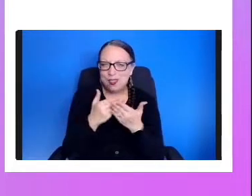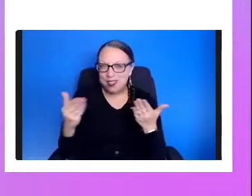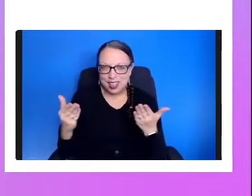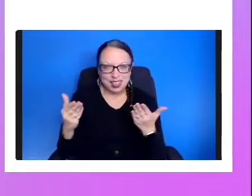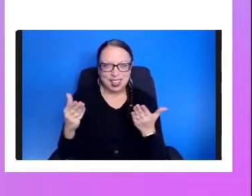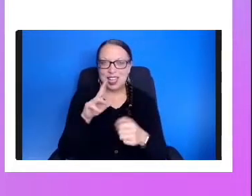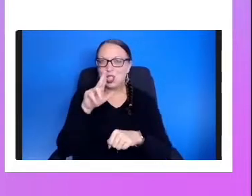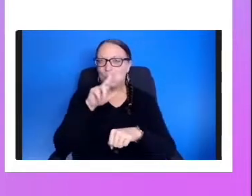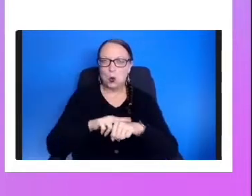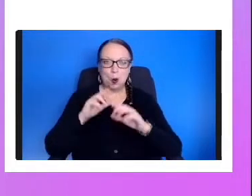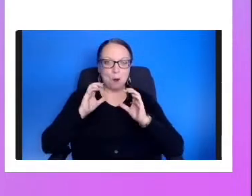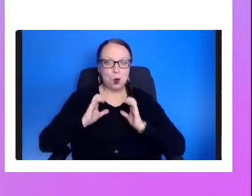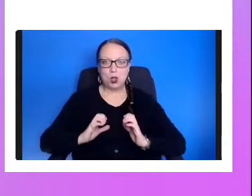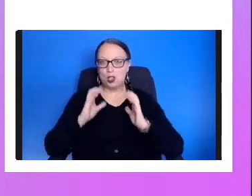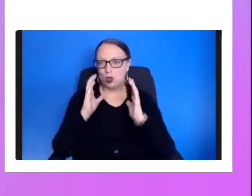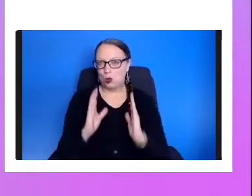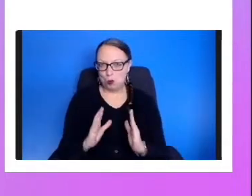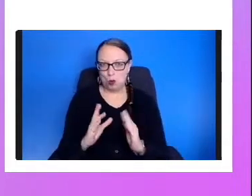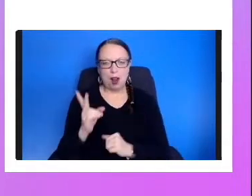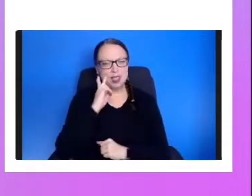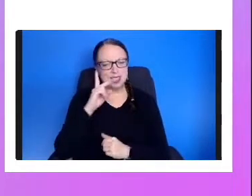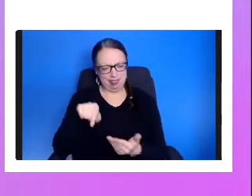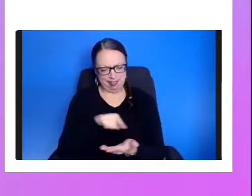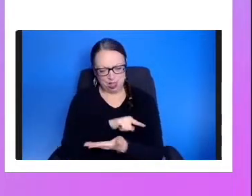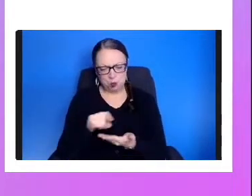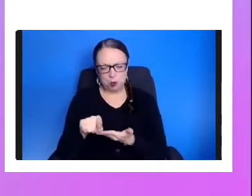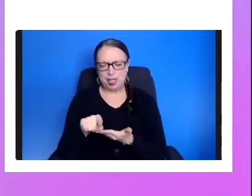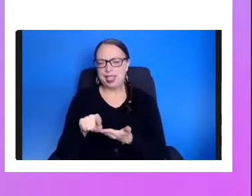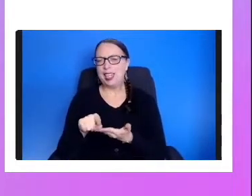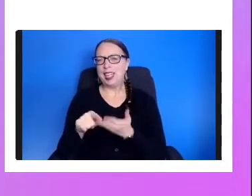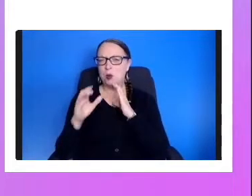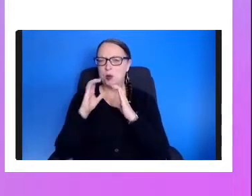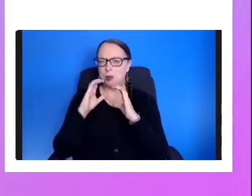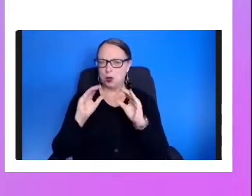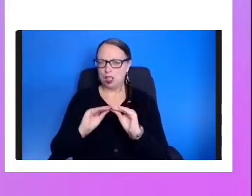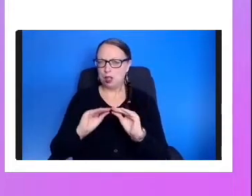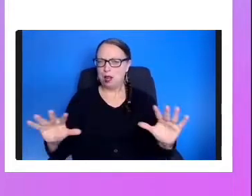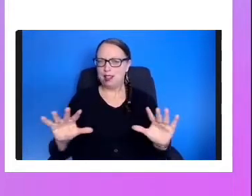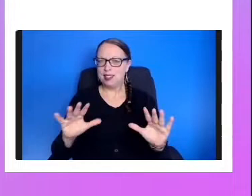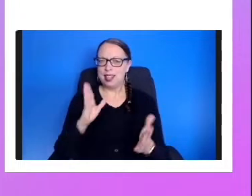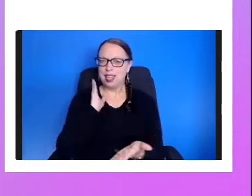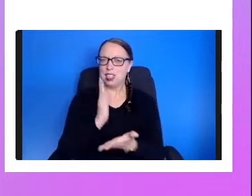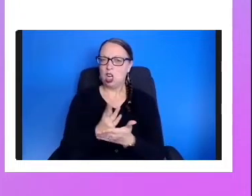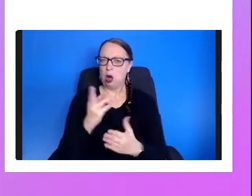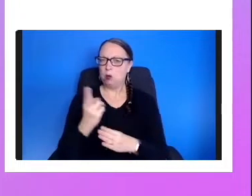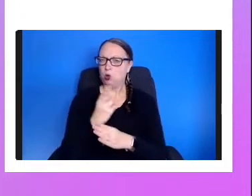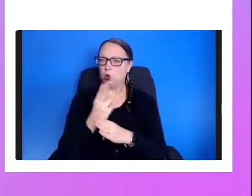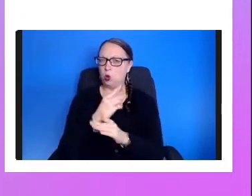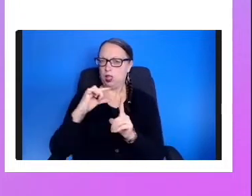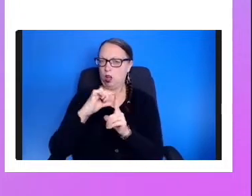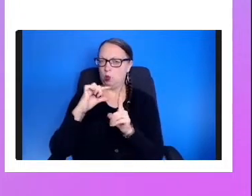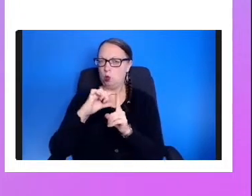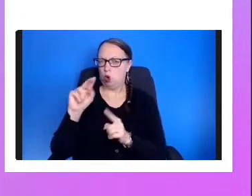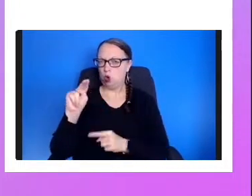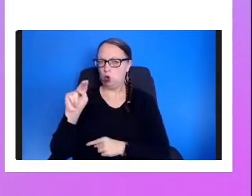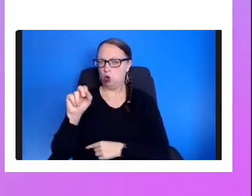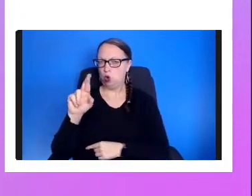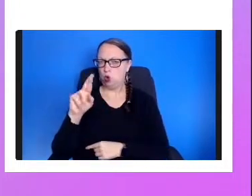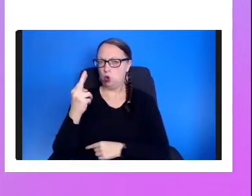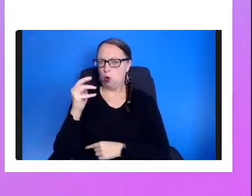Unilever's put out some communication to say they're stopping using the term normal in some of their brand and marketing